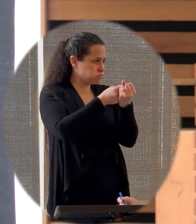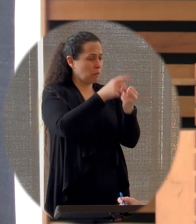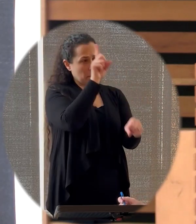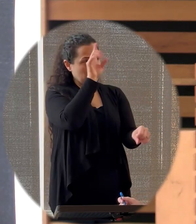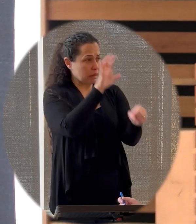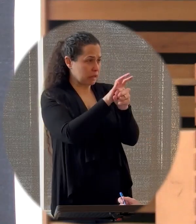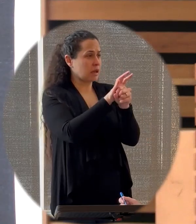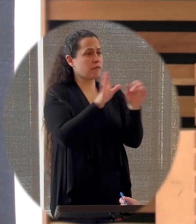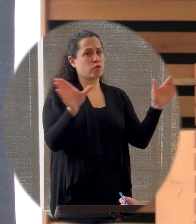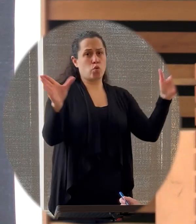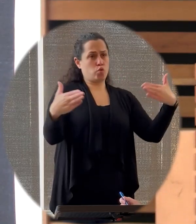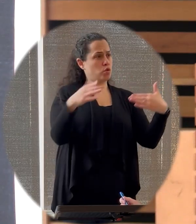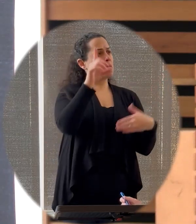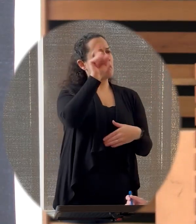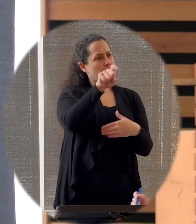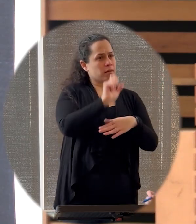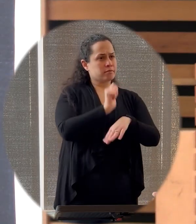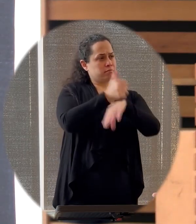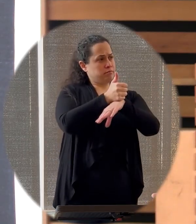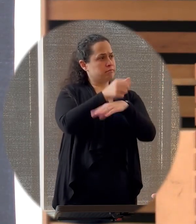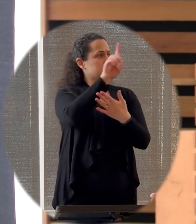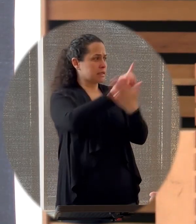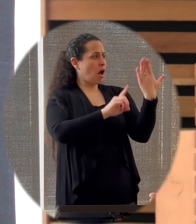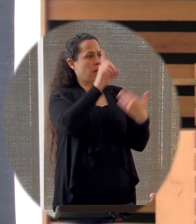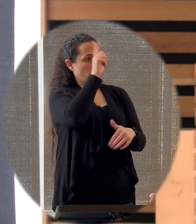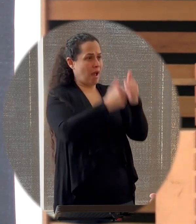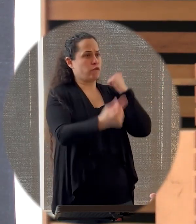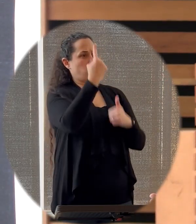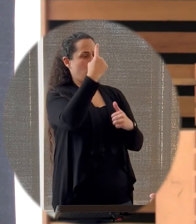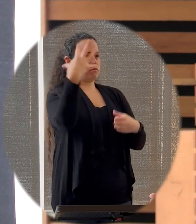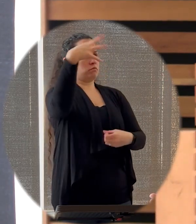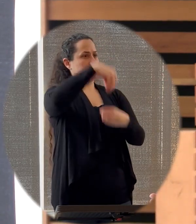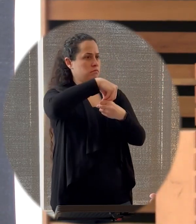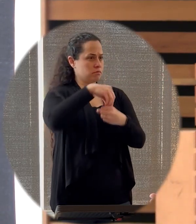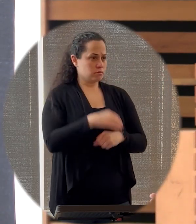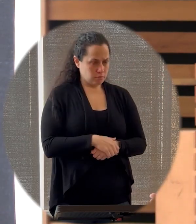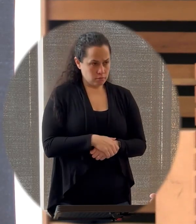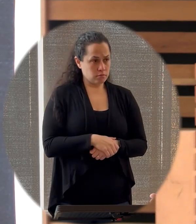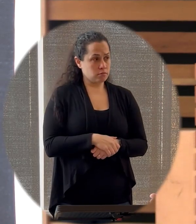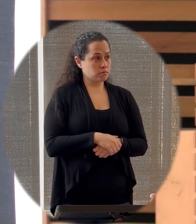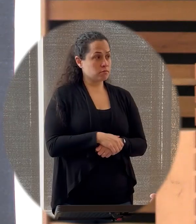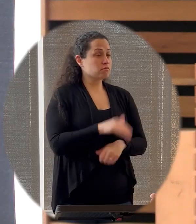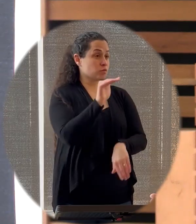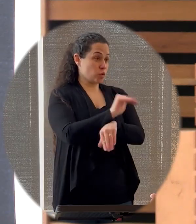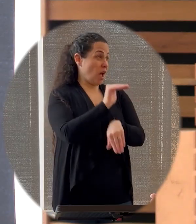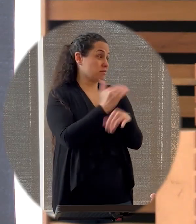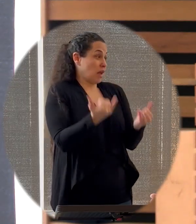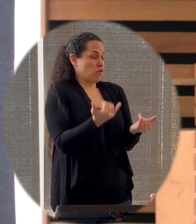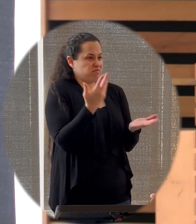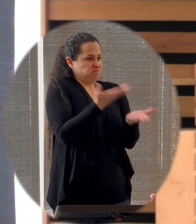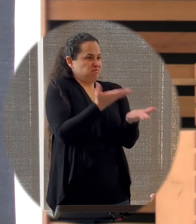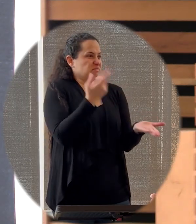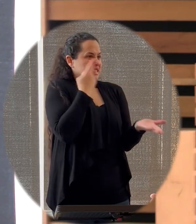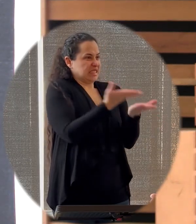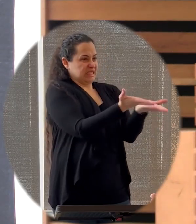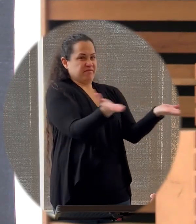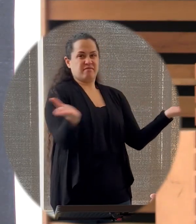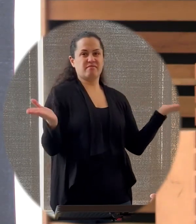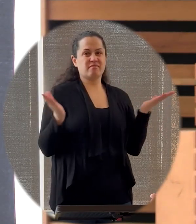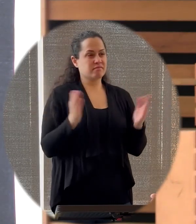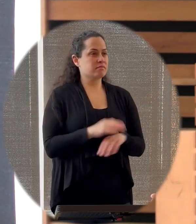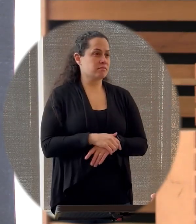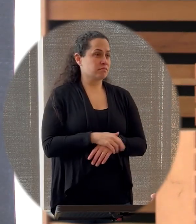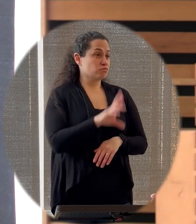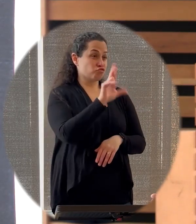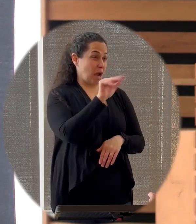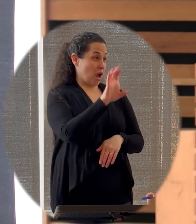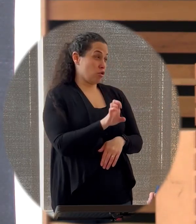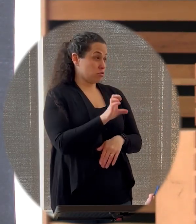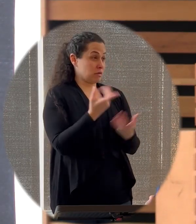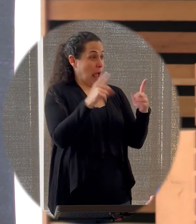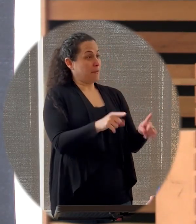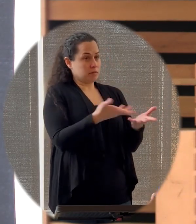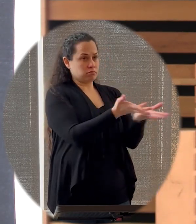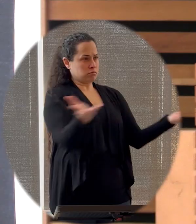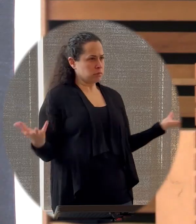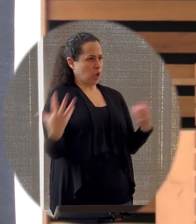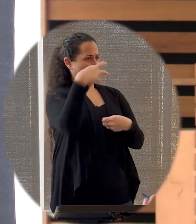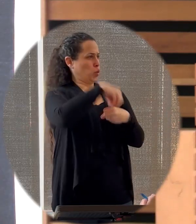must be designed with everyone in mind. Tonight, this room was that is rarer than it should be.